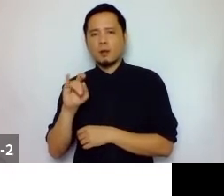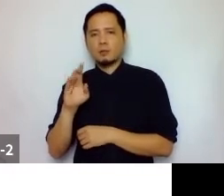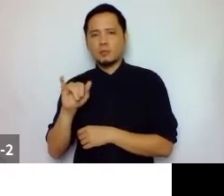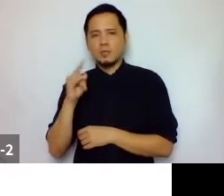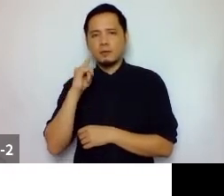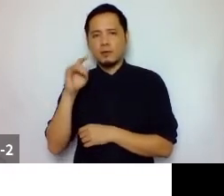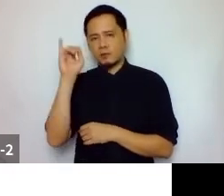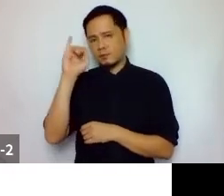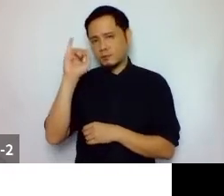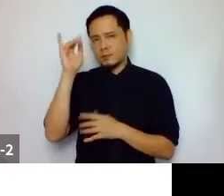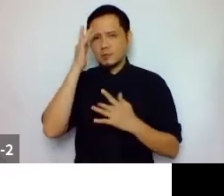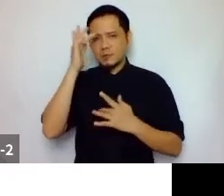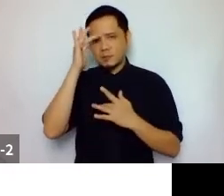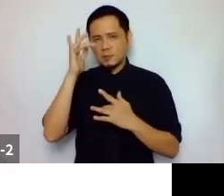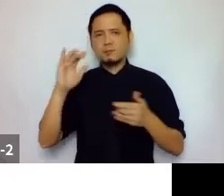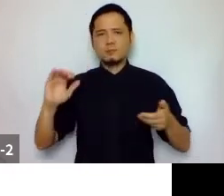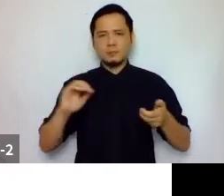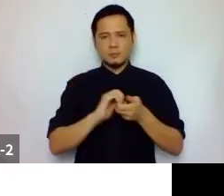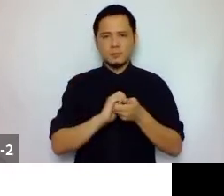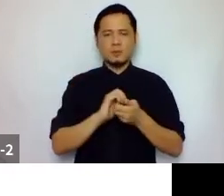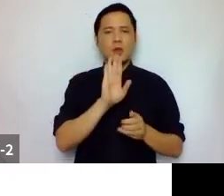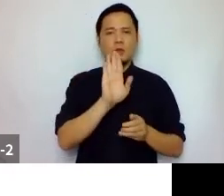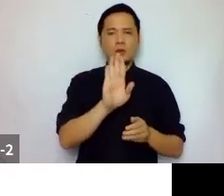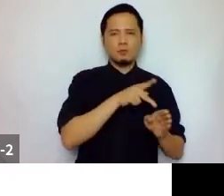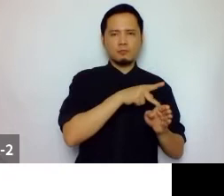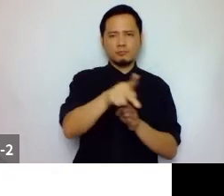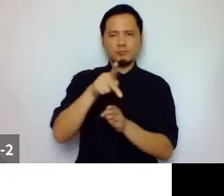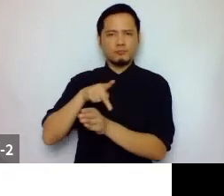Their specialization is extremely relevant to COVID.